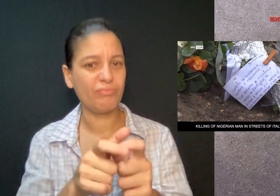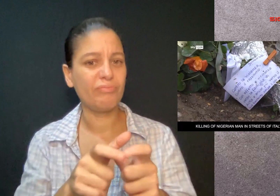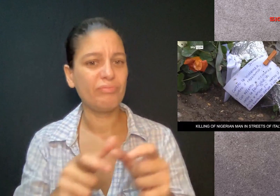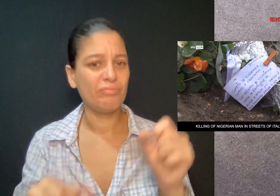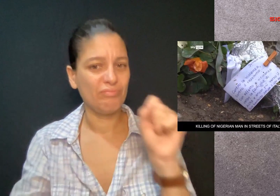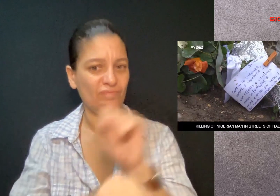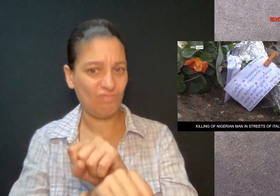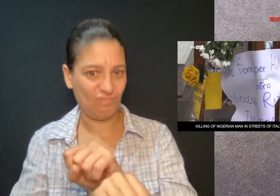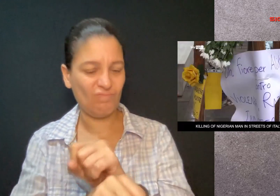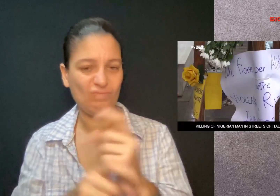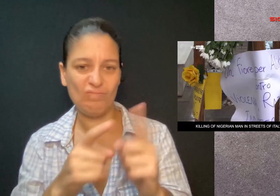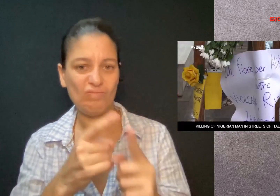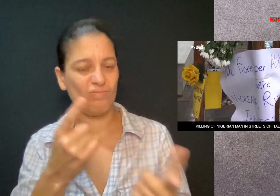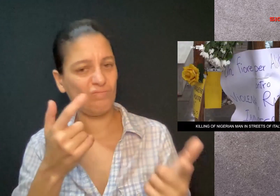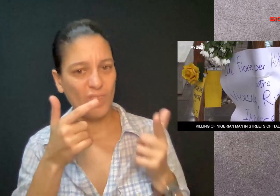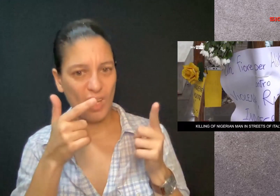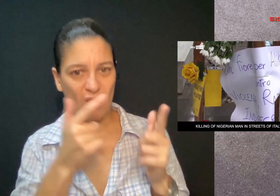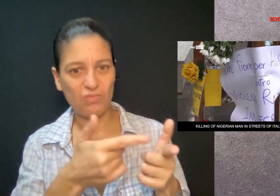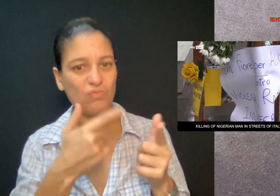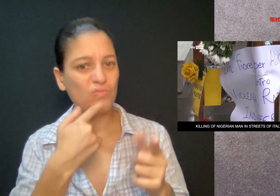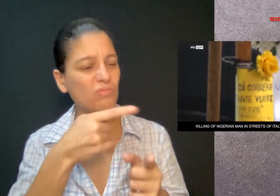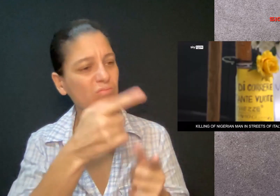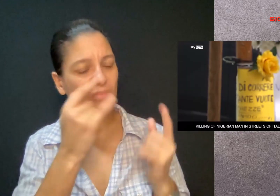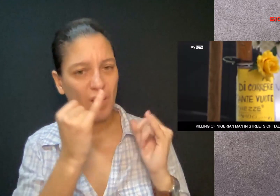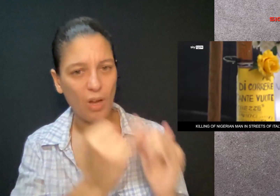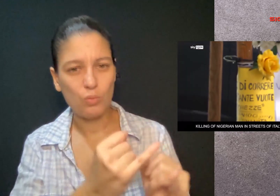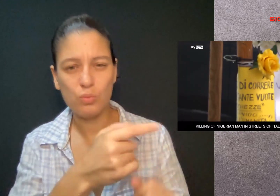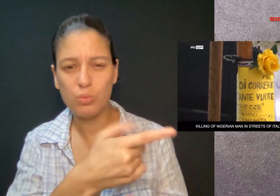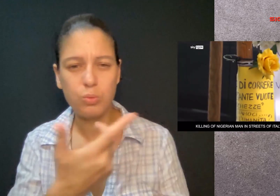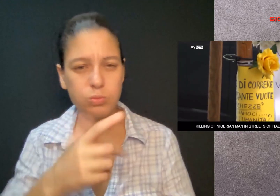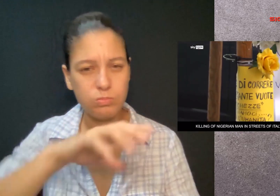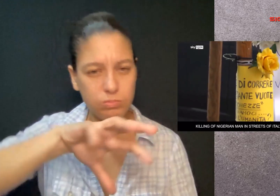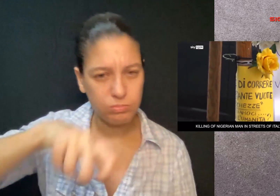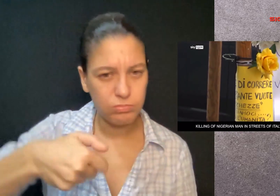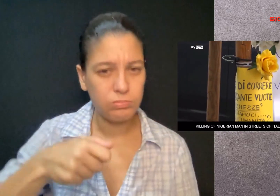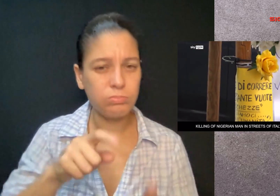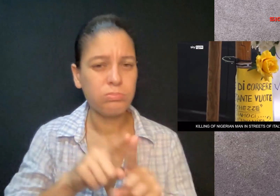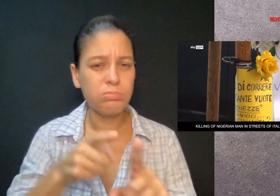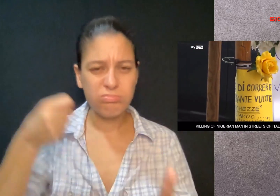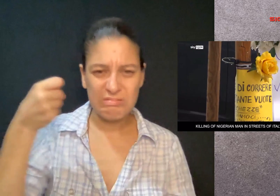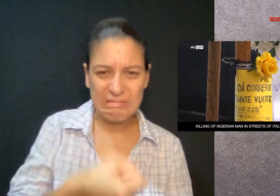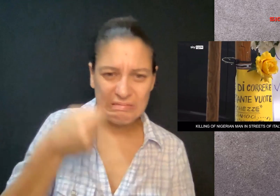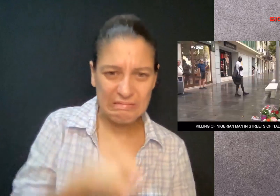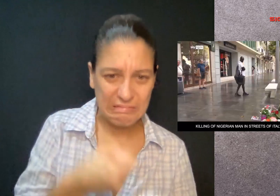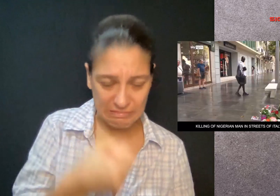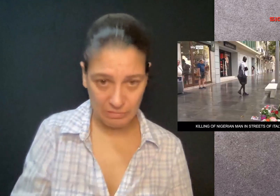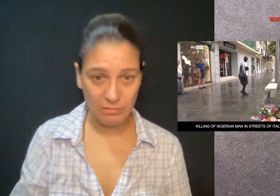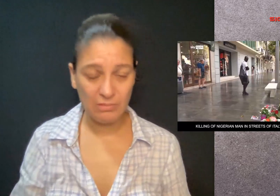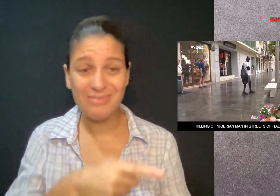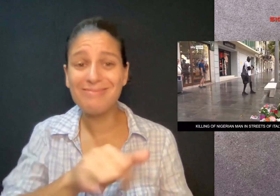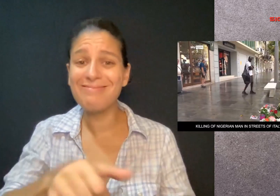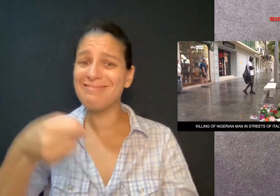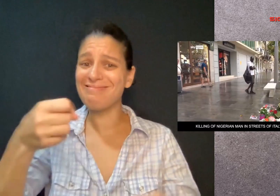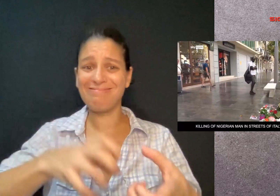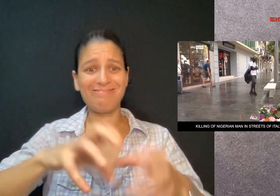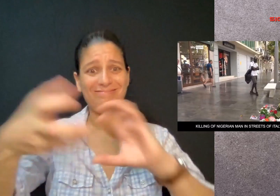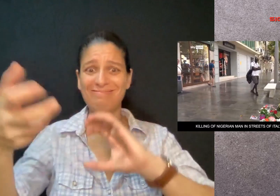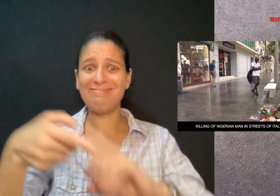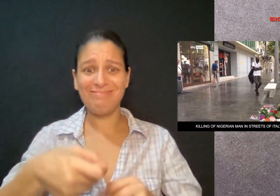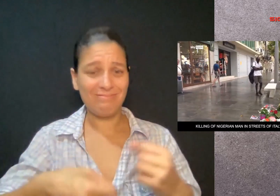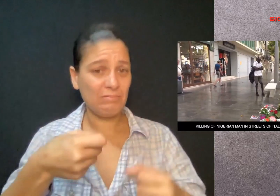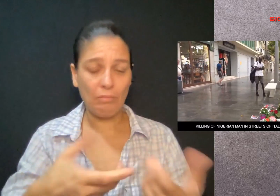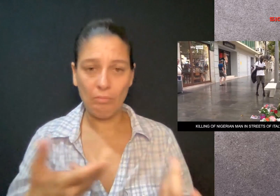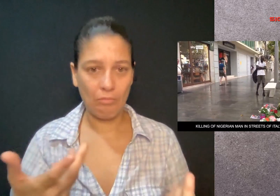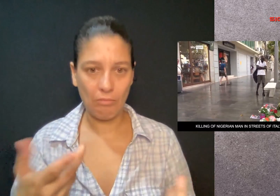32-year-old Italian man has been arrested and charged with robbery and murder the killing